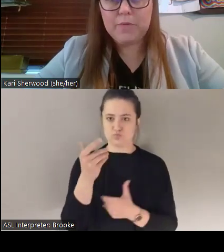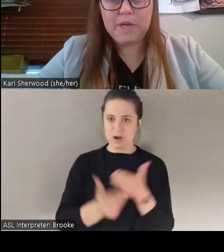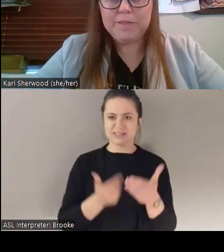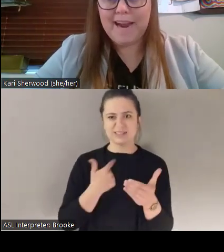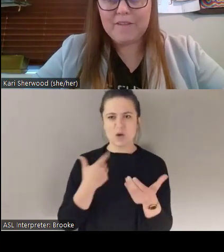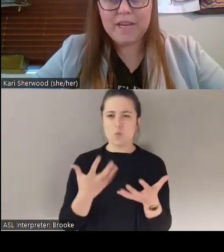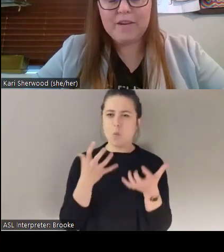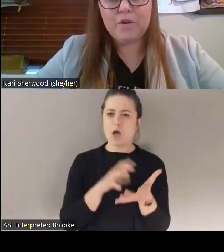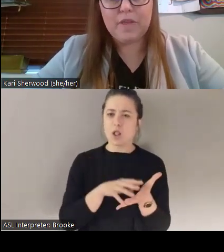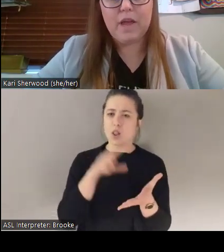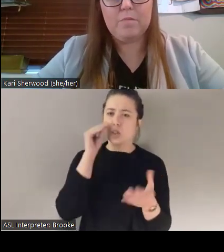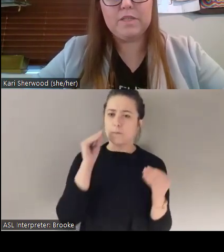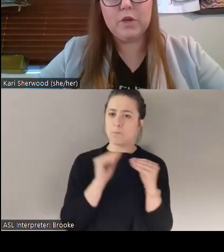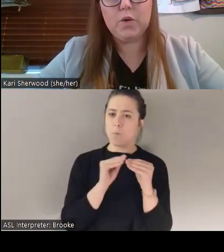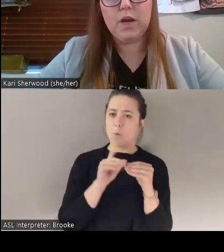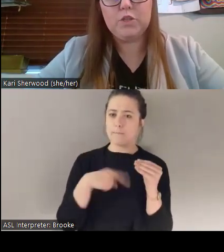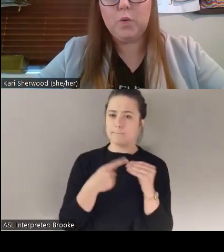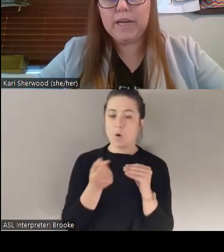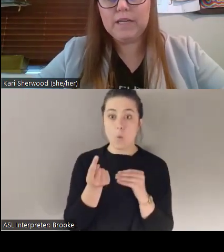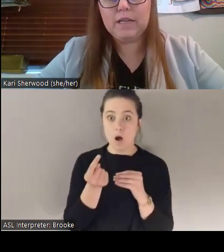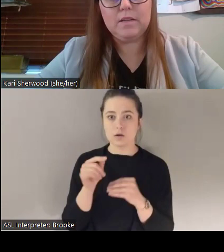would be able to advocate for them. So I joined an